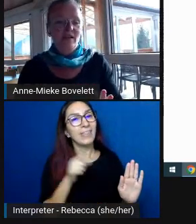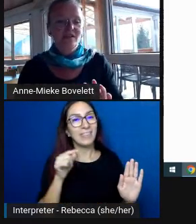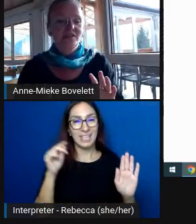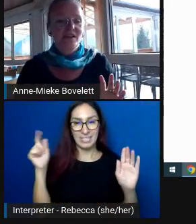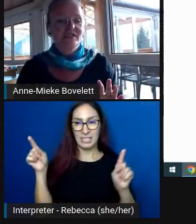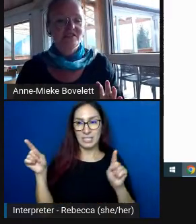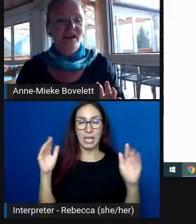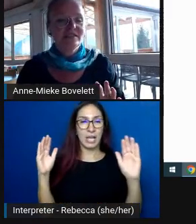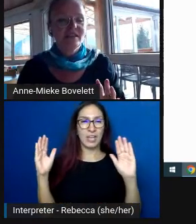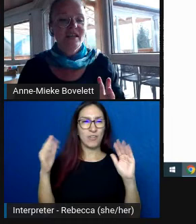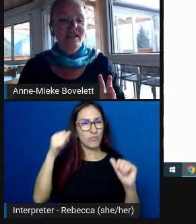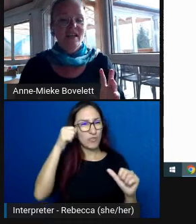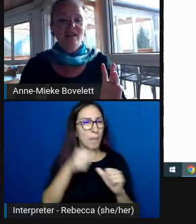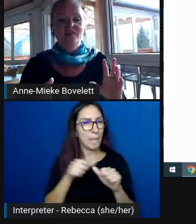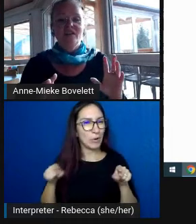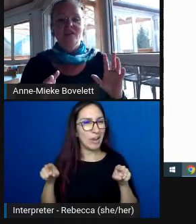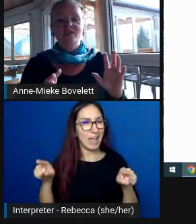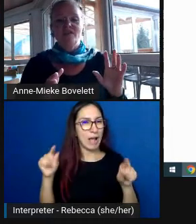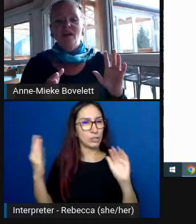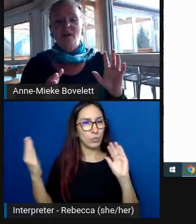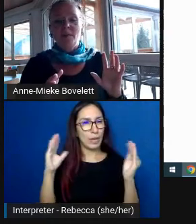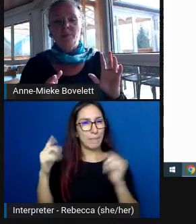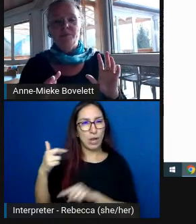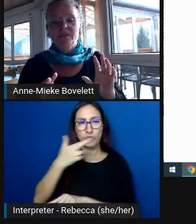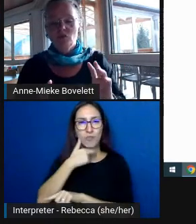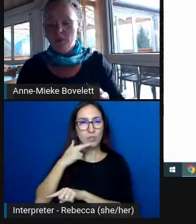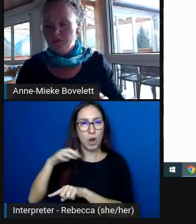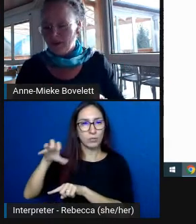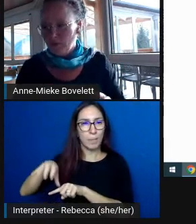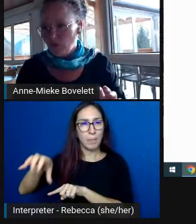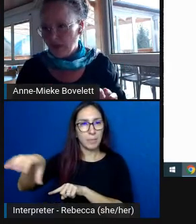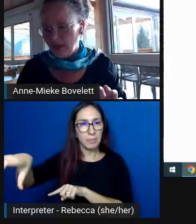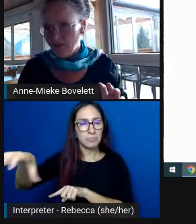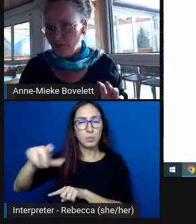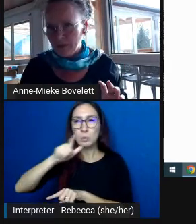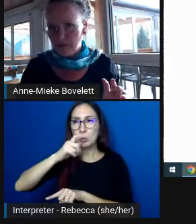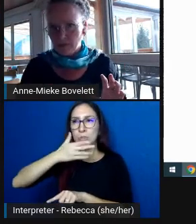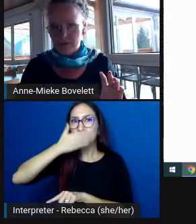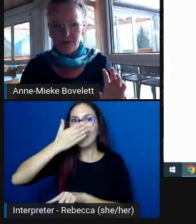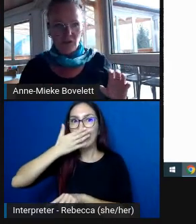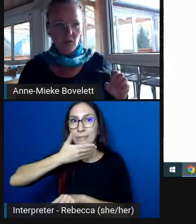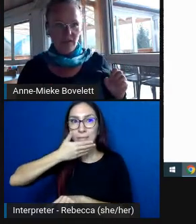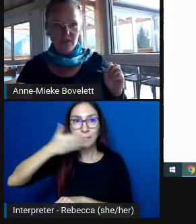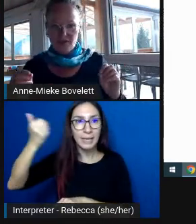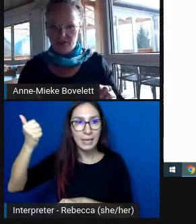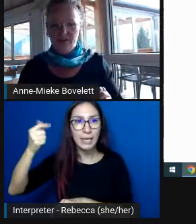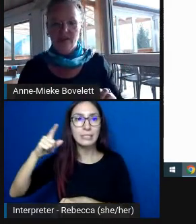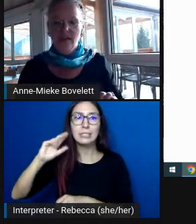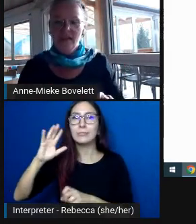in the restaurants, if this website could have a big commercial interest